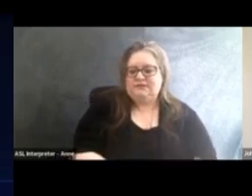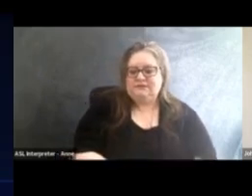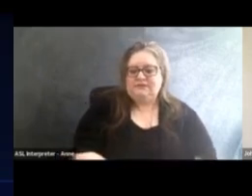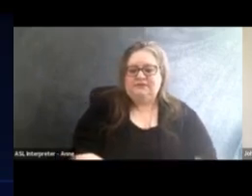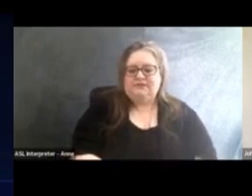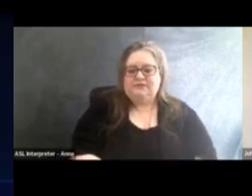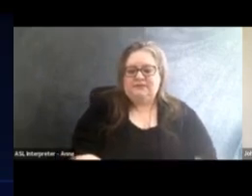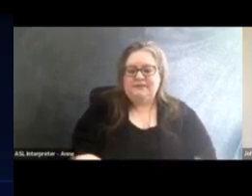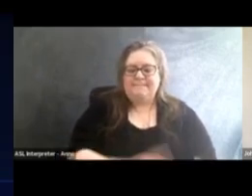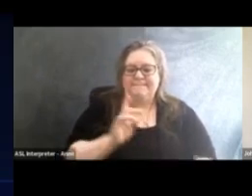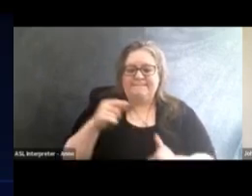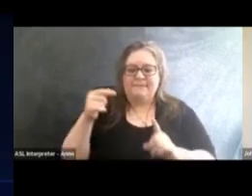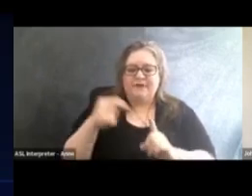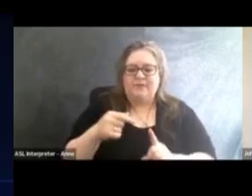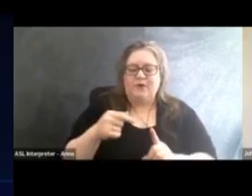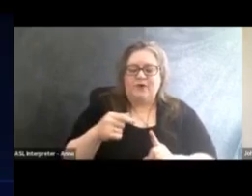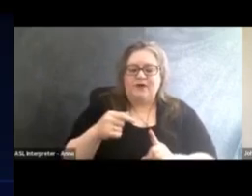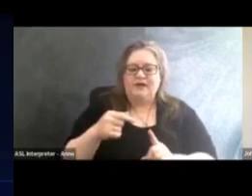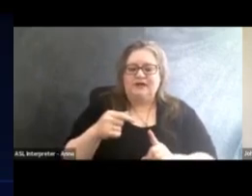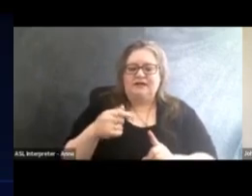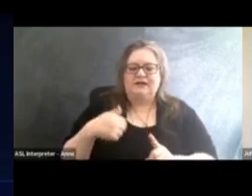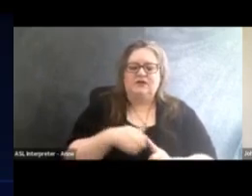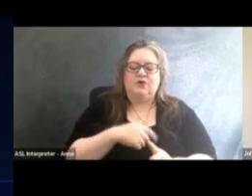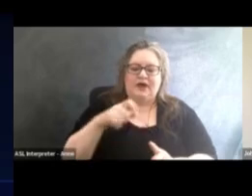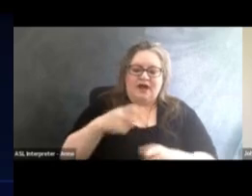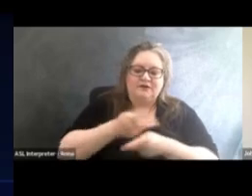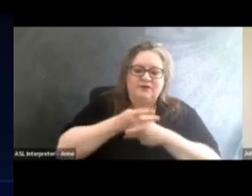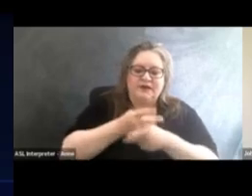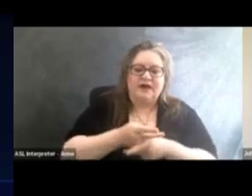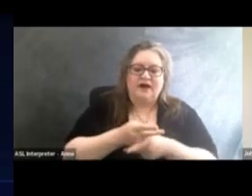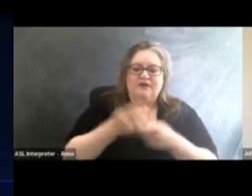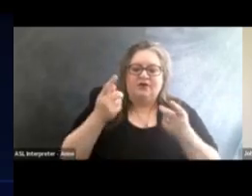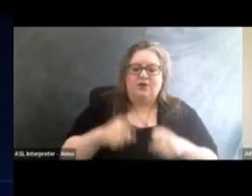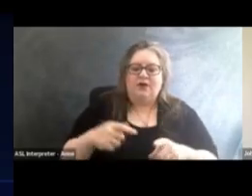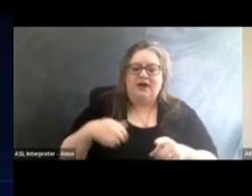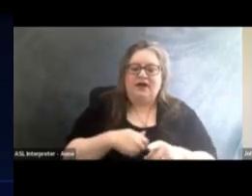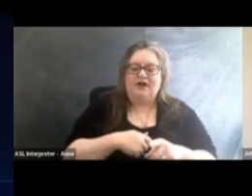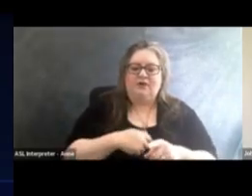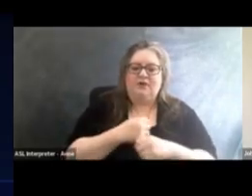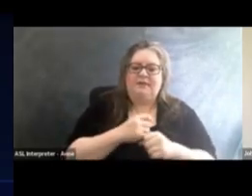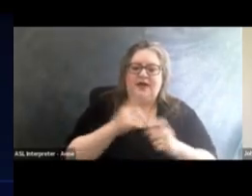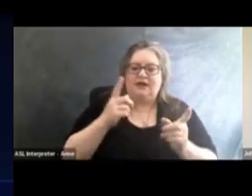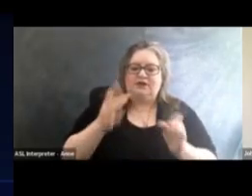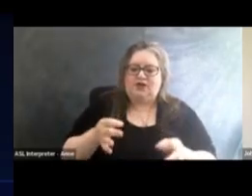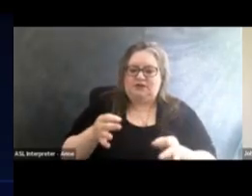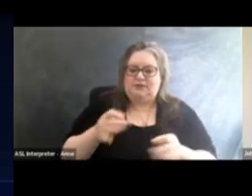here is that we have to be careful when we're making a judgment about the behavior